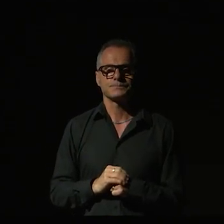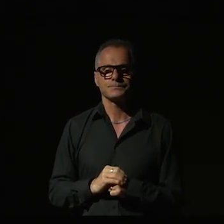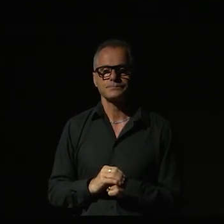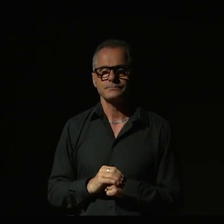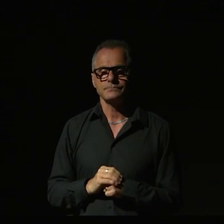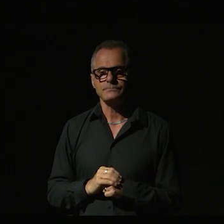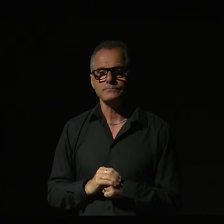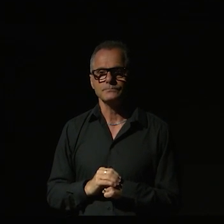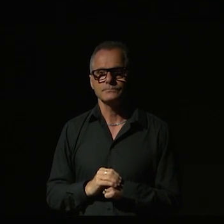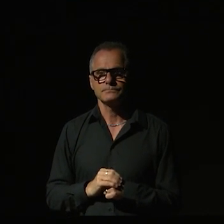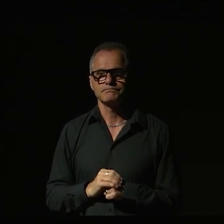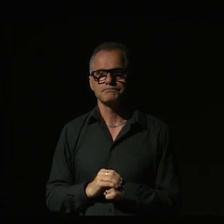the Duke of Parma.